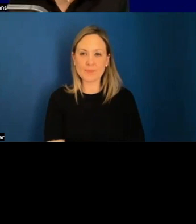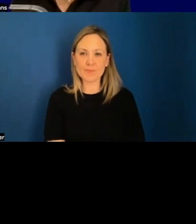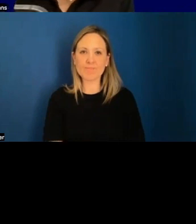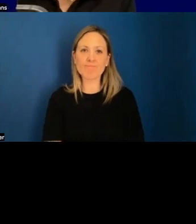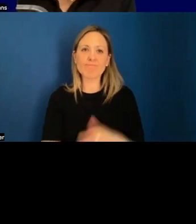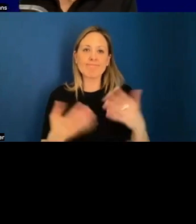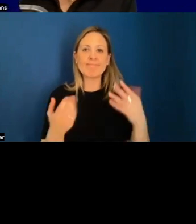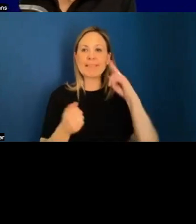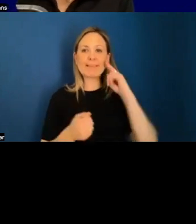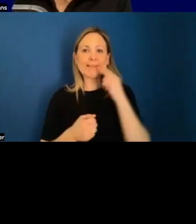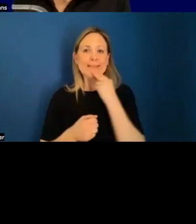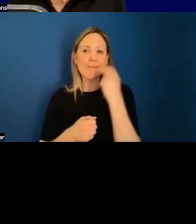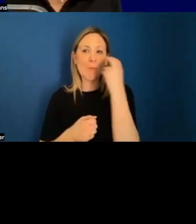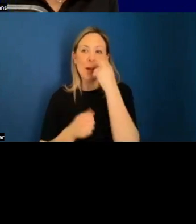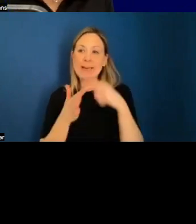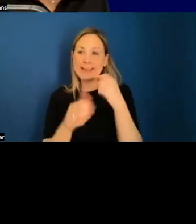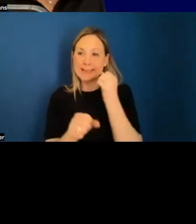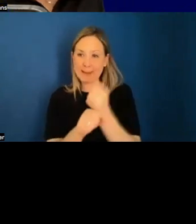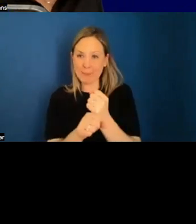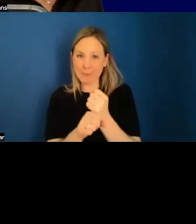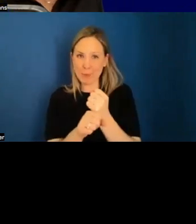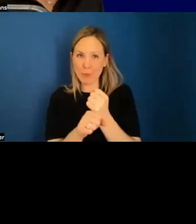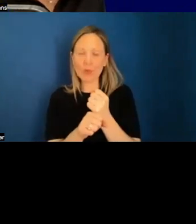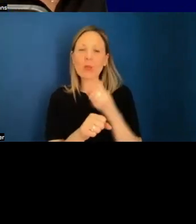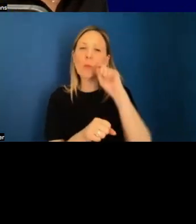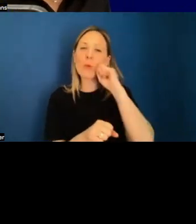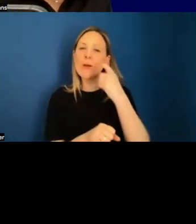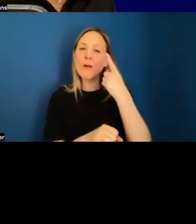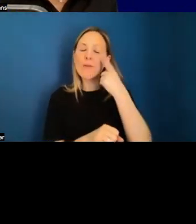For this deafblind example, we will have a look at behaviours that are considered